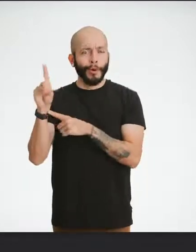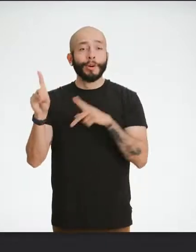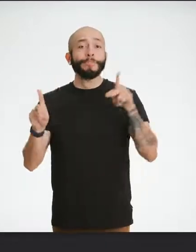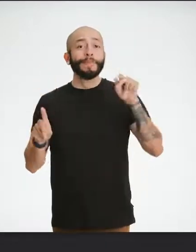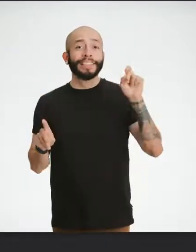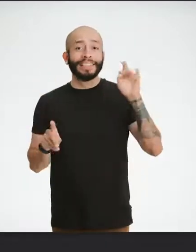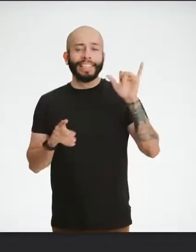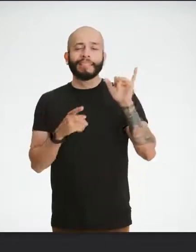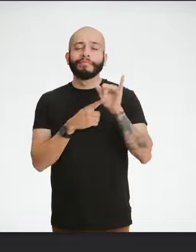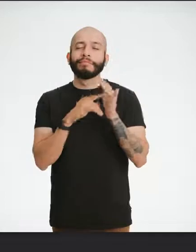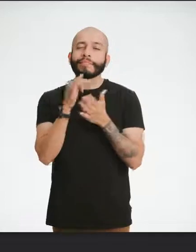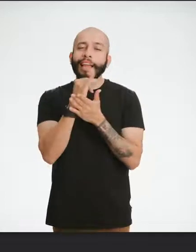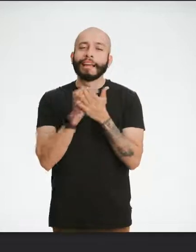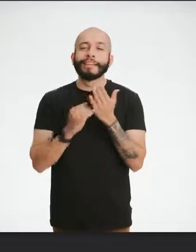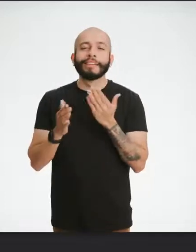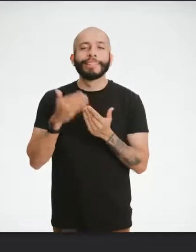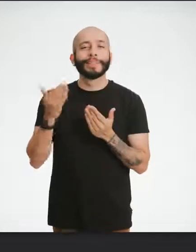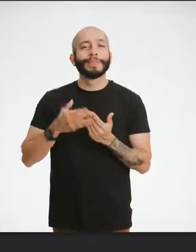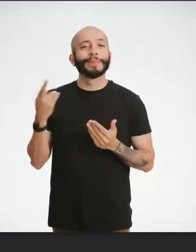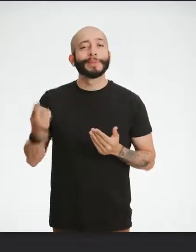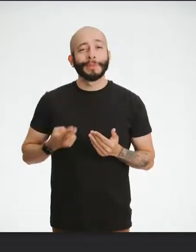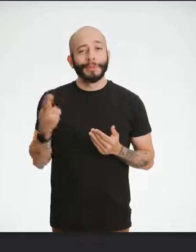Passkeys were designed to be incredibly easy to use.